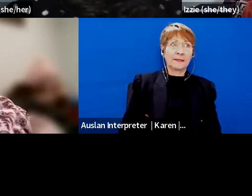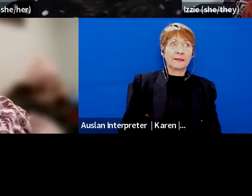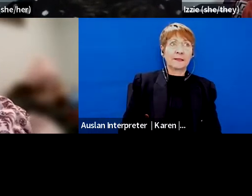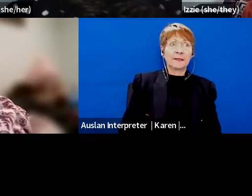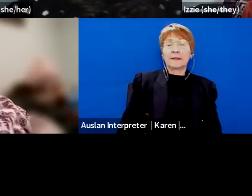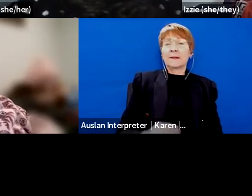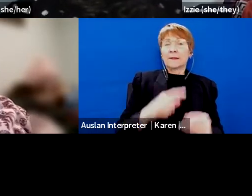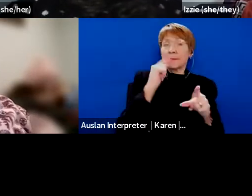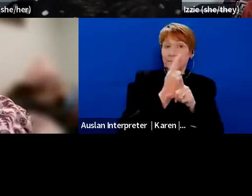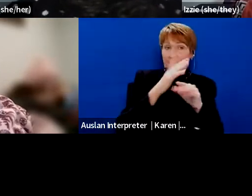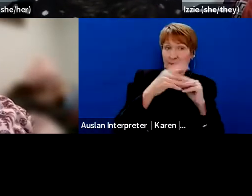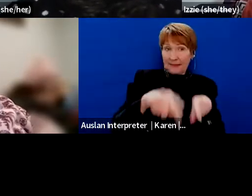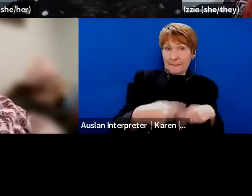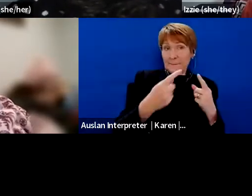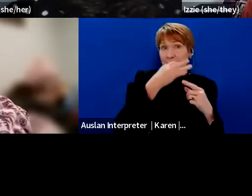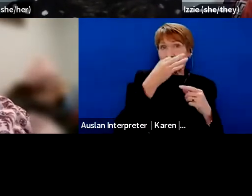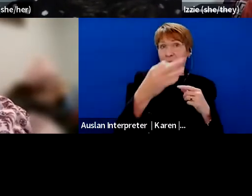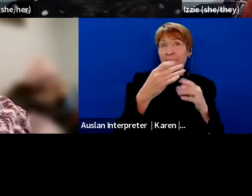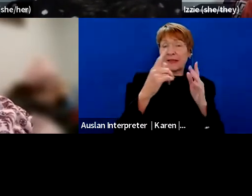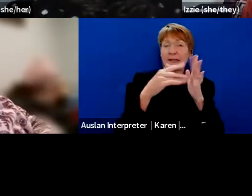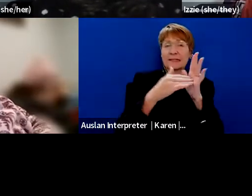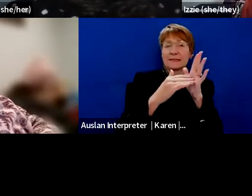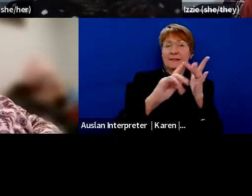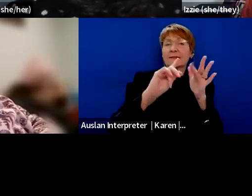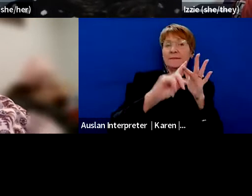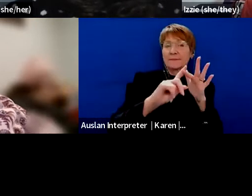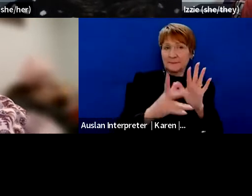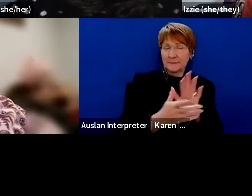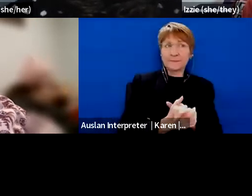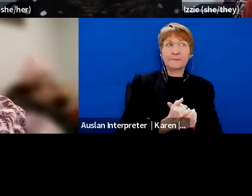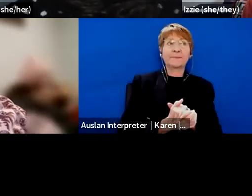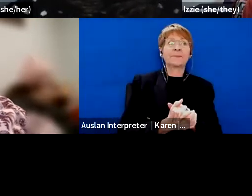and took that challenge is easy I'll hand back to you. Speaking.